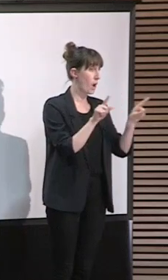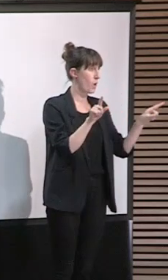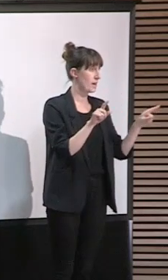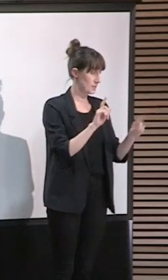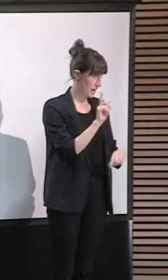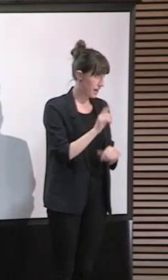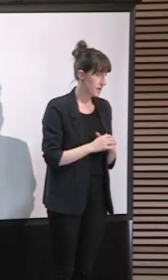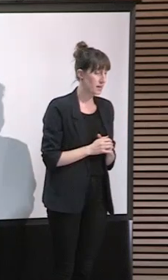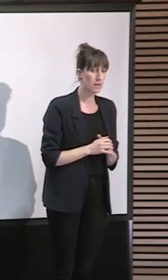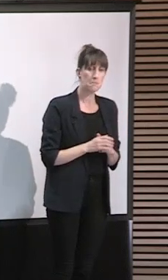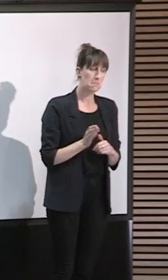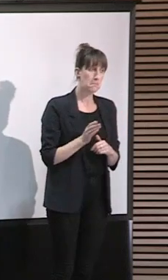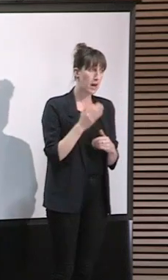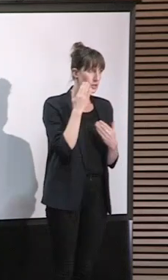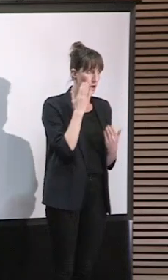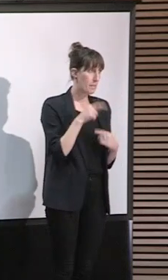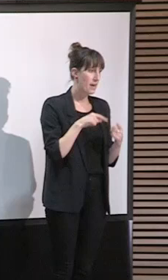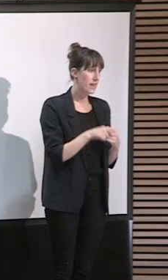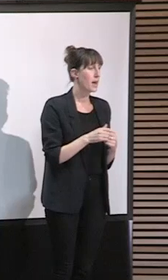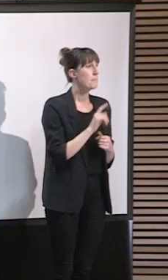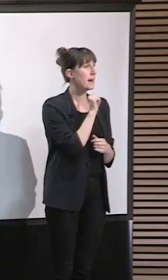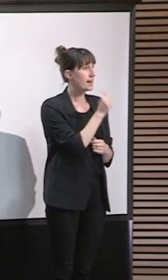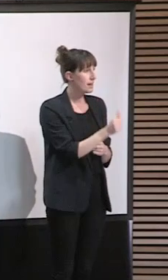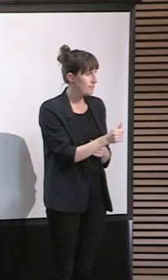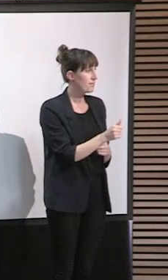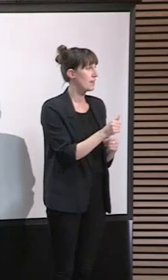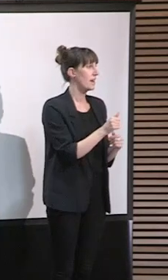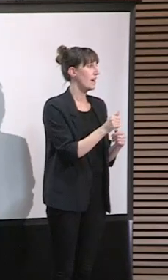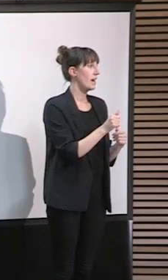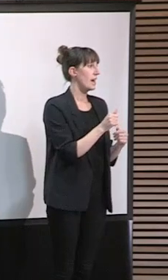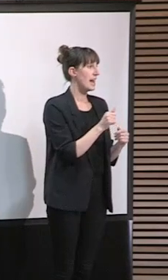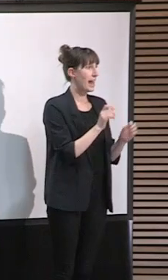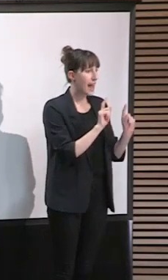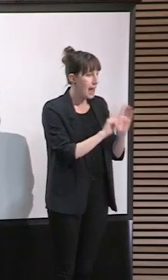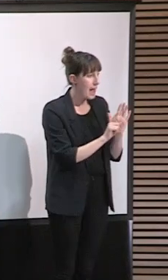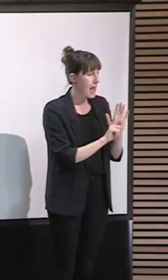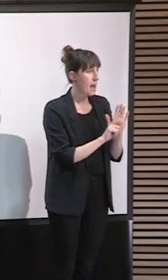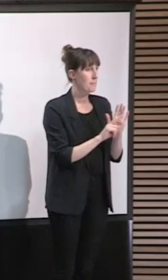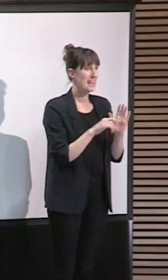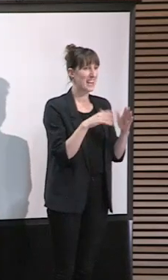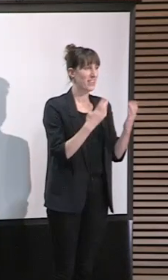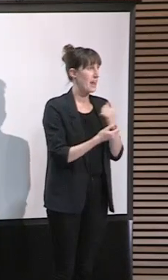No, I'm not aware of that. All of our managed isolation and quarantine facilities do